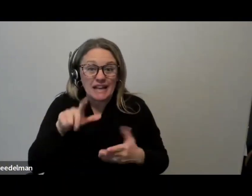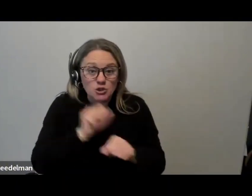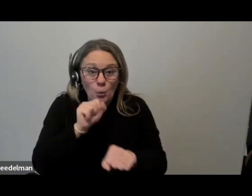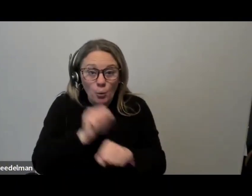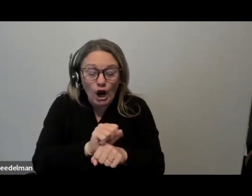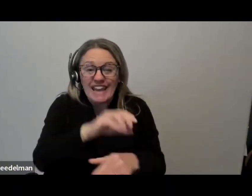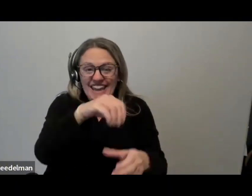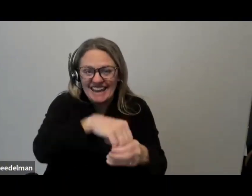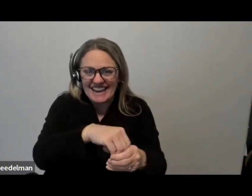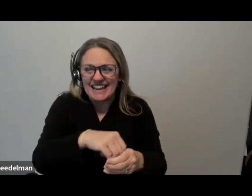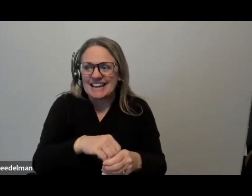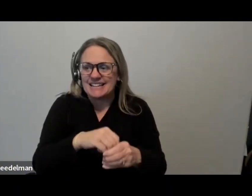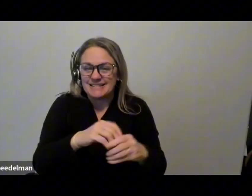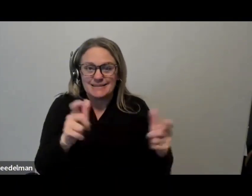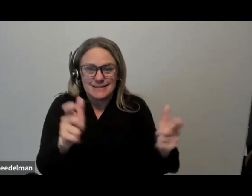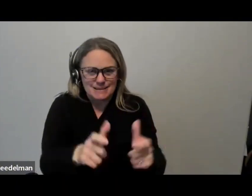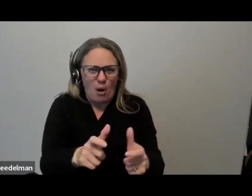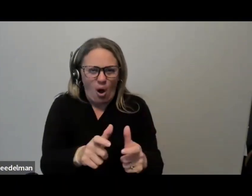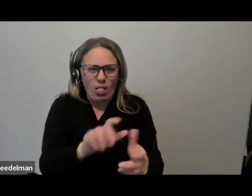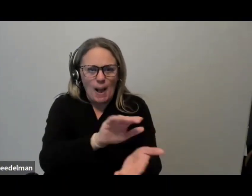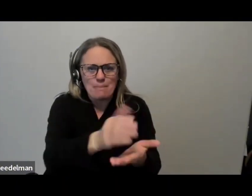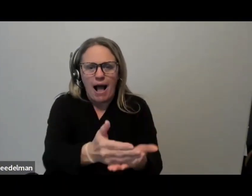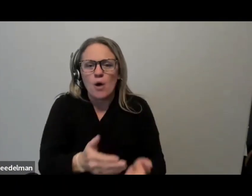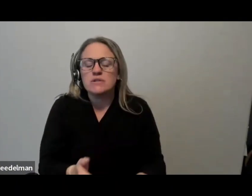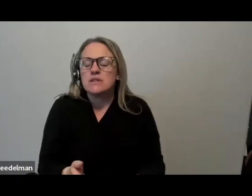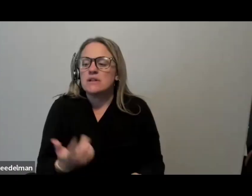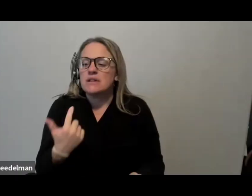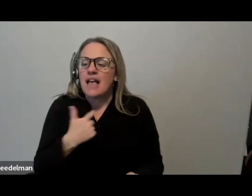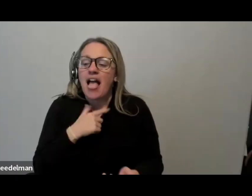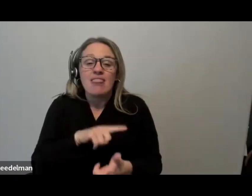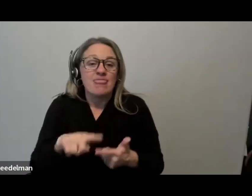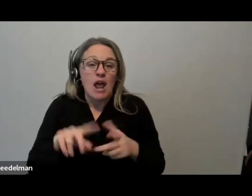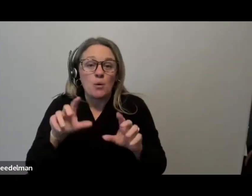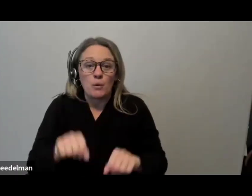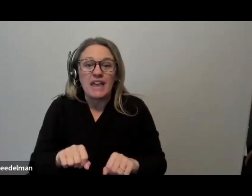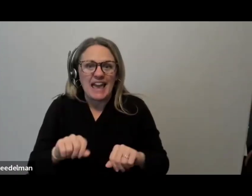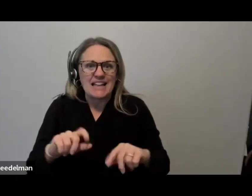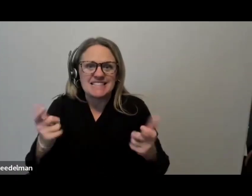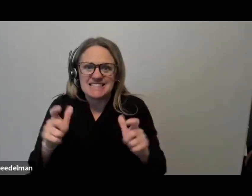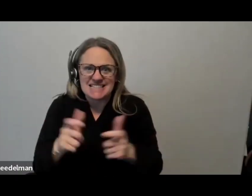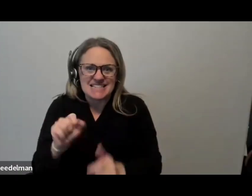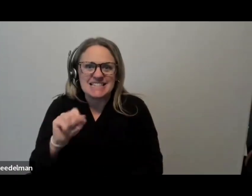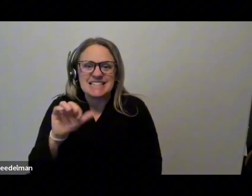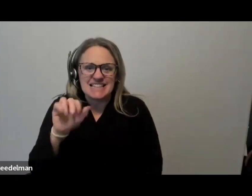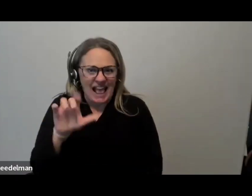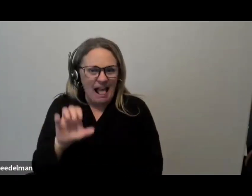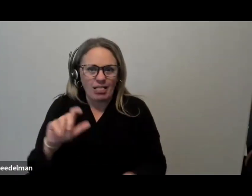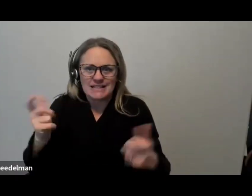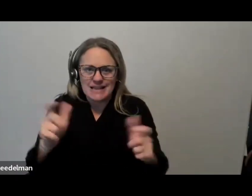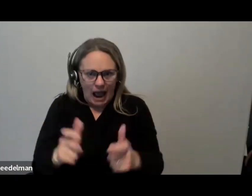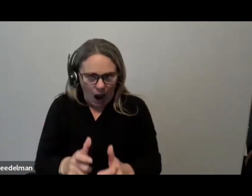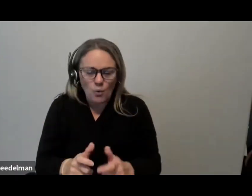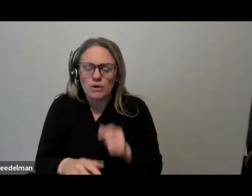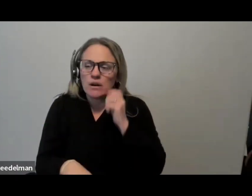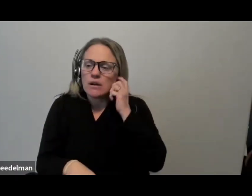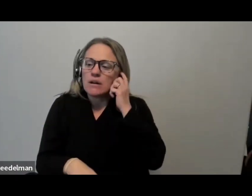but it also streamlines it so that we can scale it instead of saying, hey, we're gonna do this custom solution for however many Google products there are.